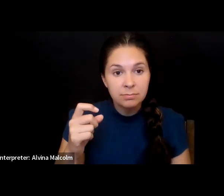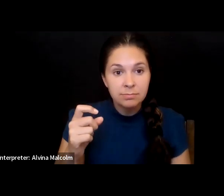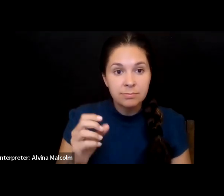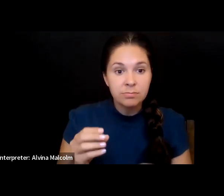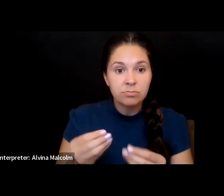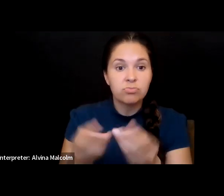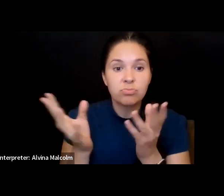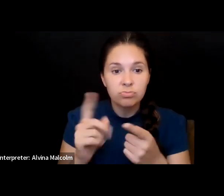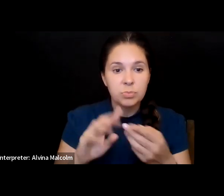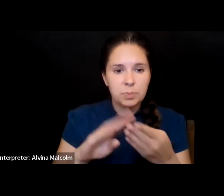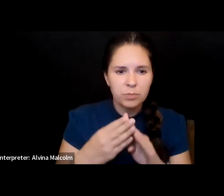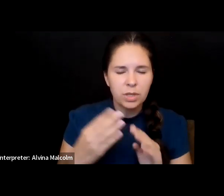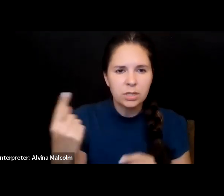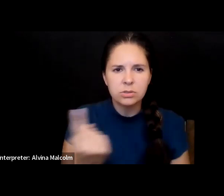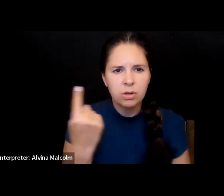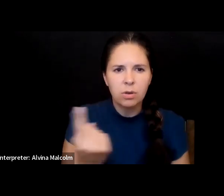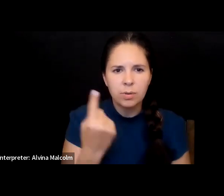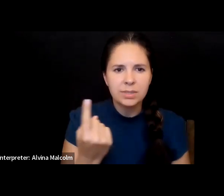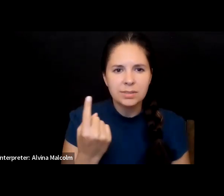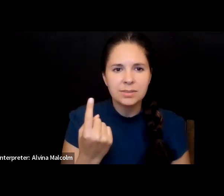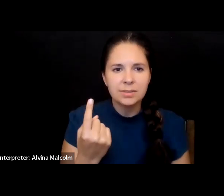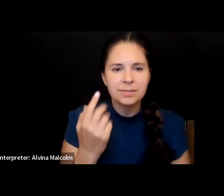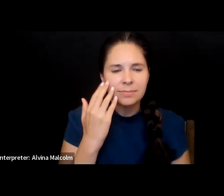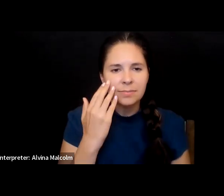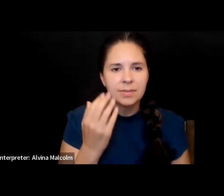volunteer Florida. In other places,